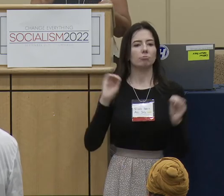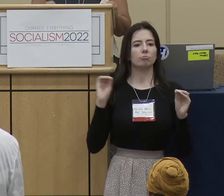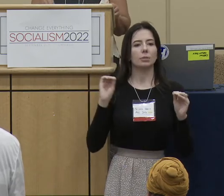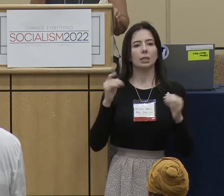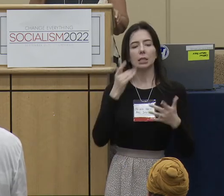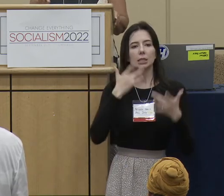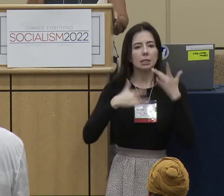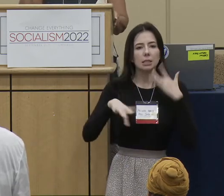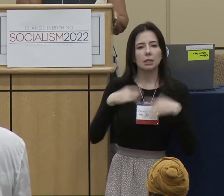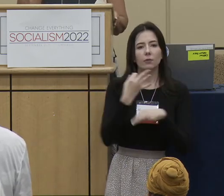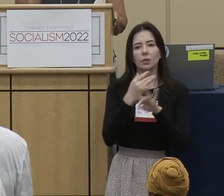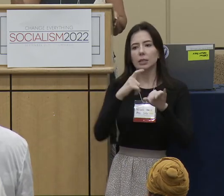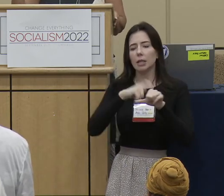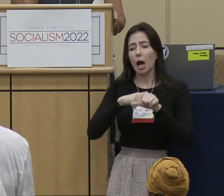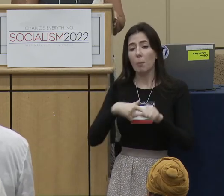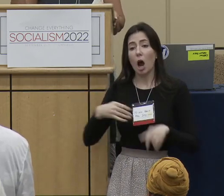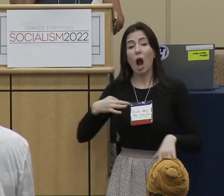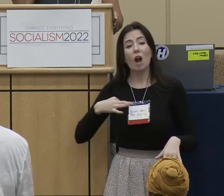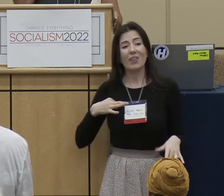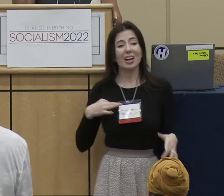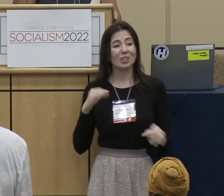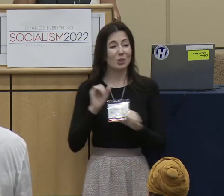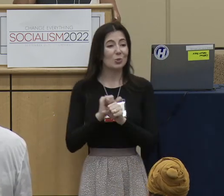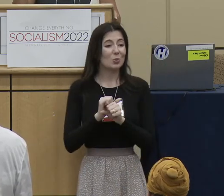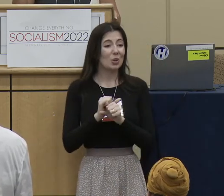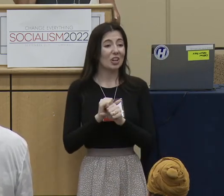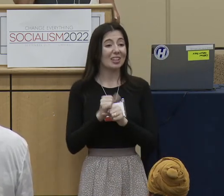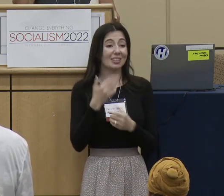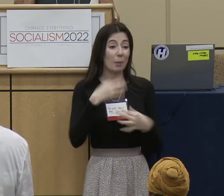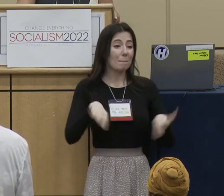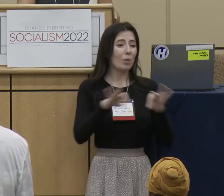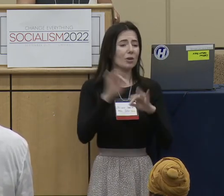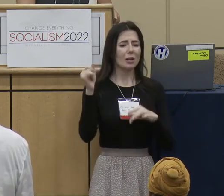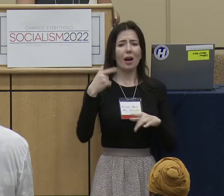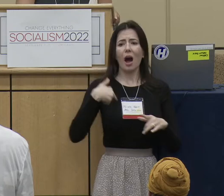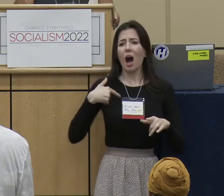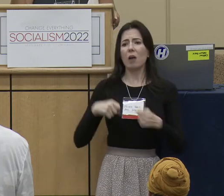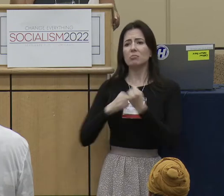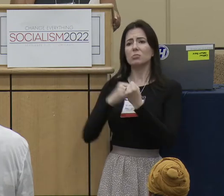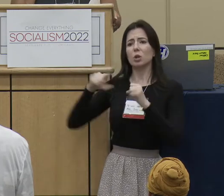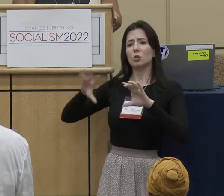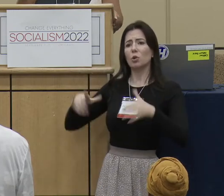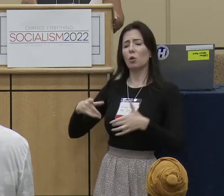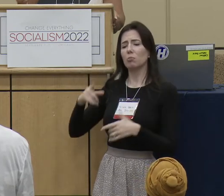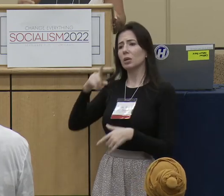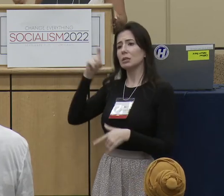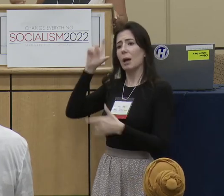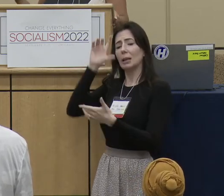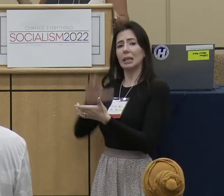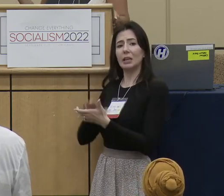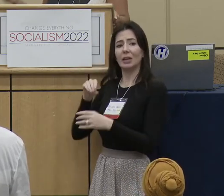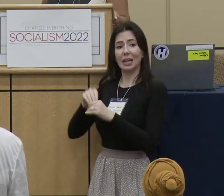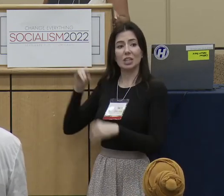increasingly have taken away from us . You know, that our voluntary work is important , I'm supporting this group